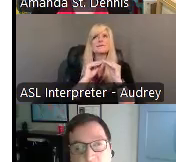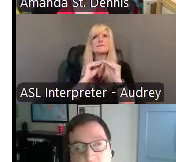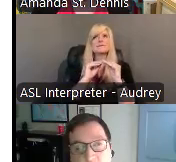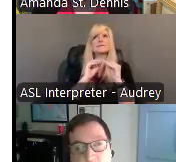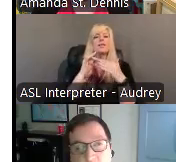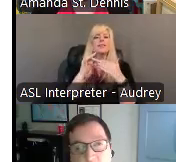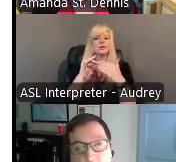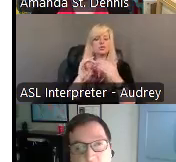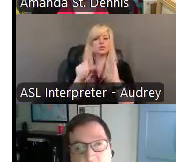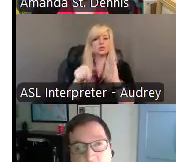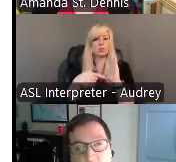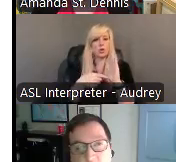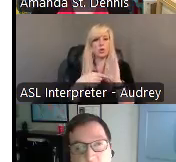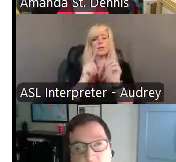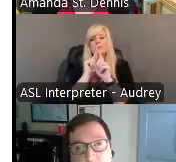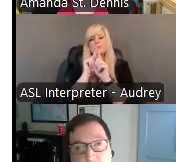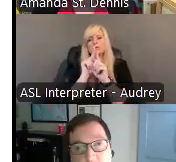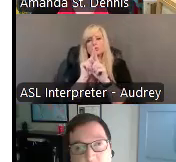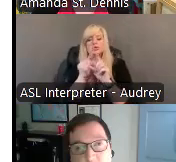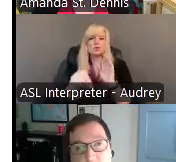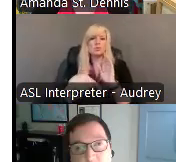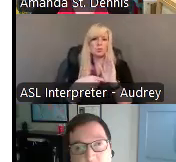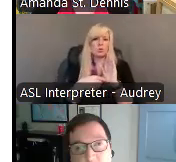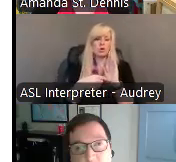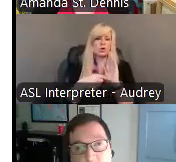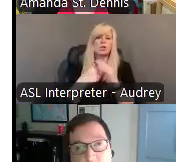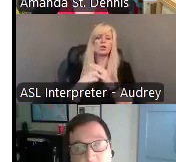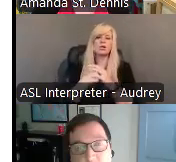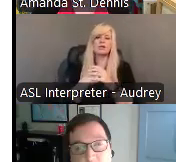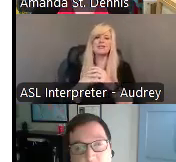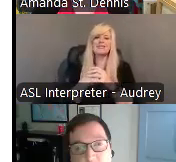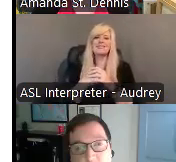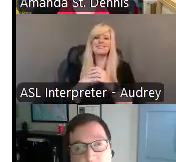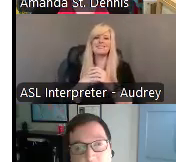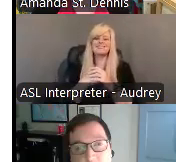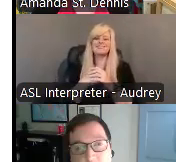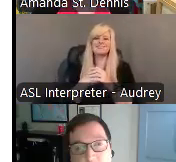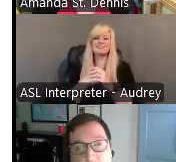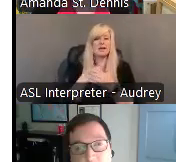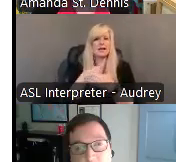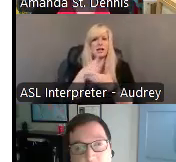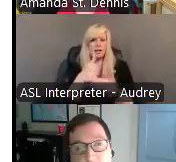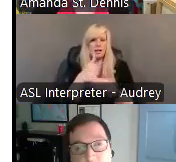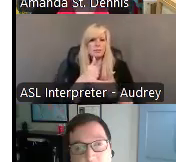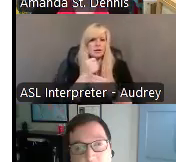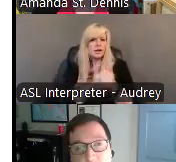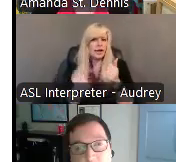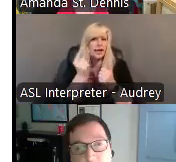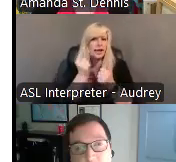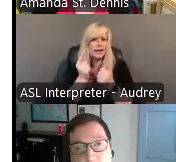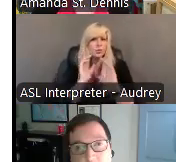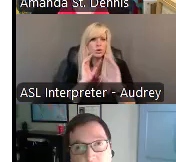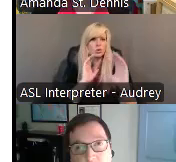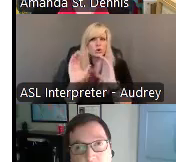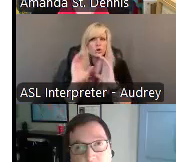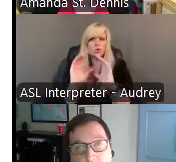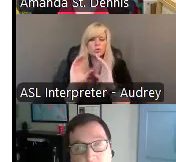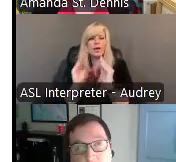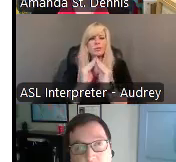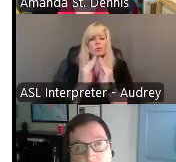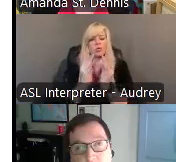role and mentorship role in terms of helping everybody to communicate more efficiently with